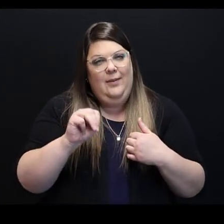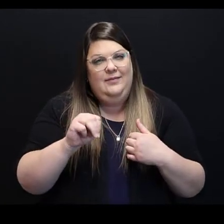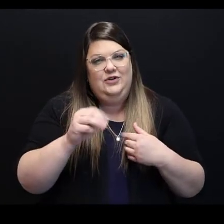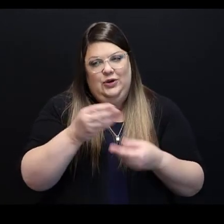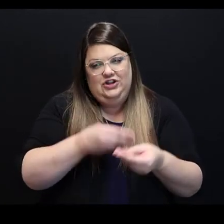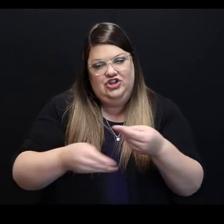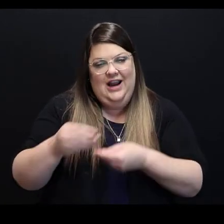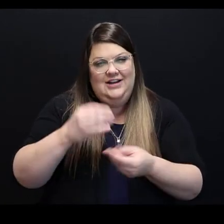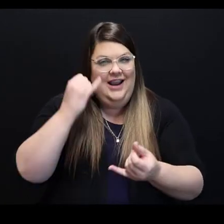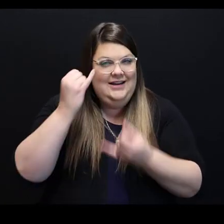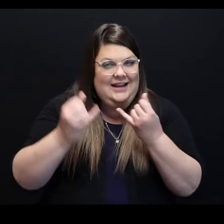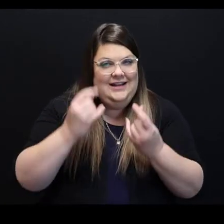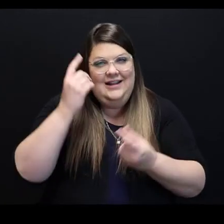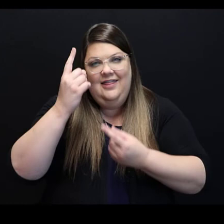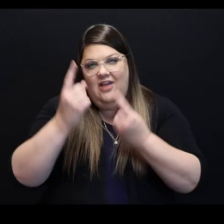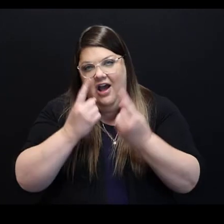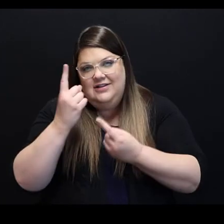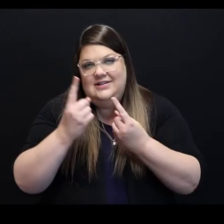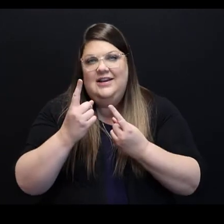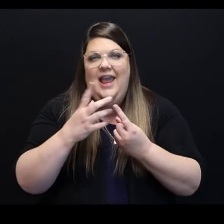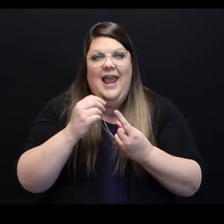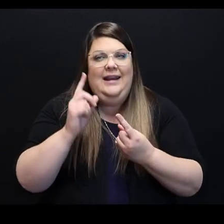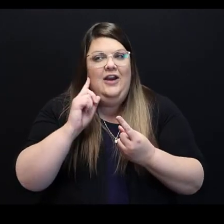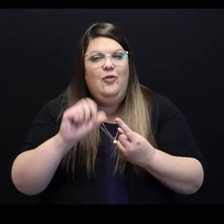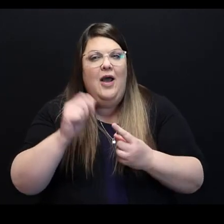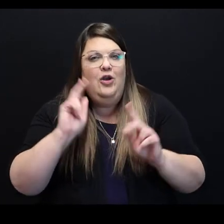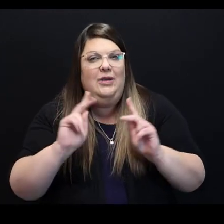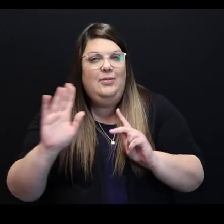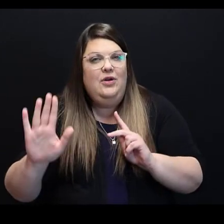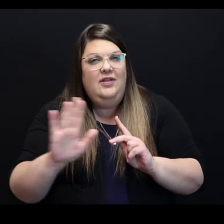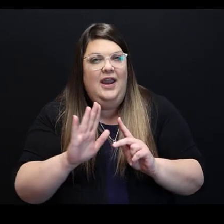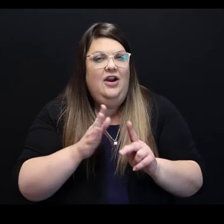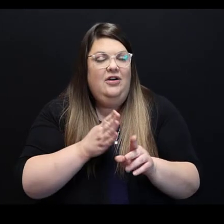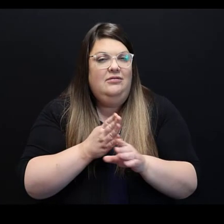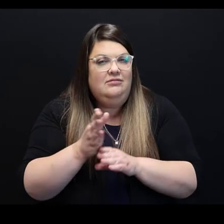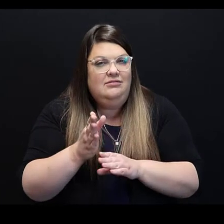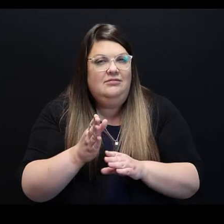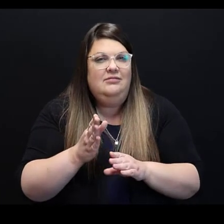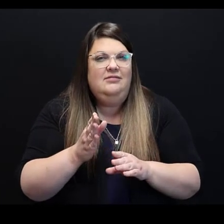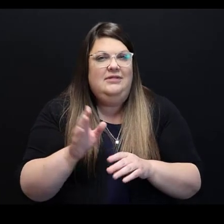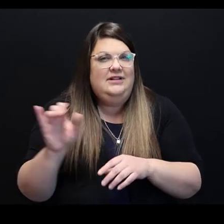as hear from others with regard to specific common interests. Thank you for taking the